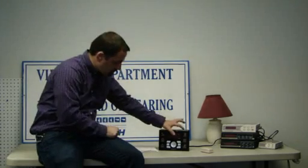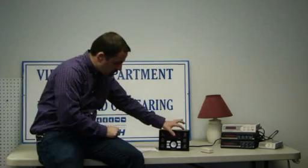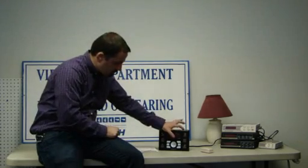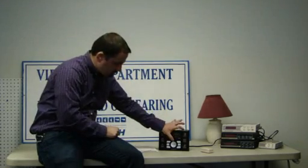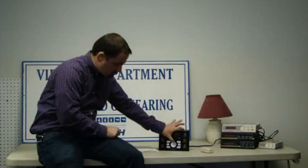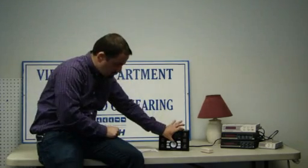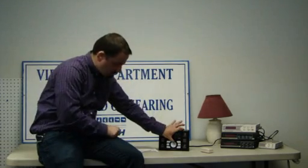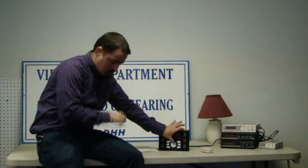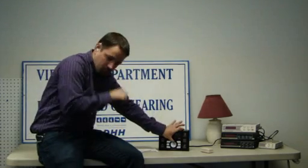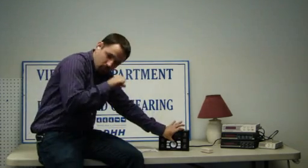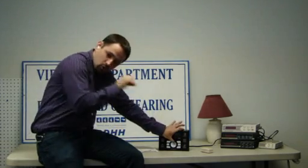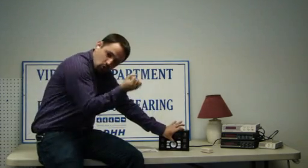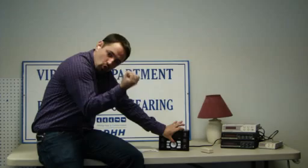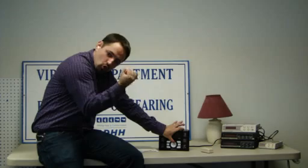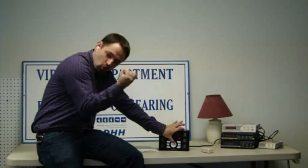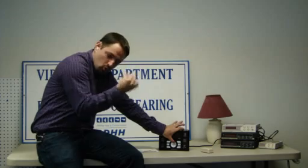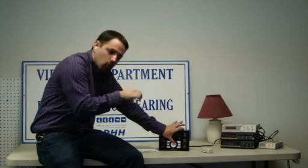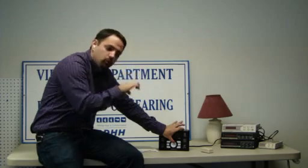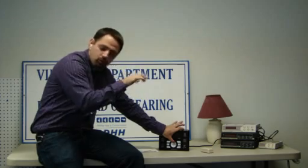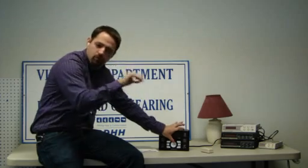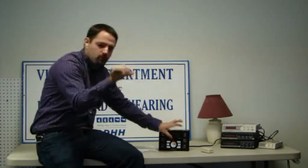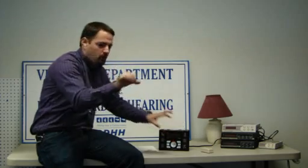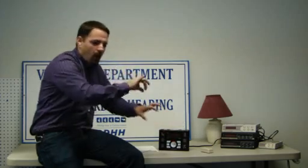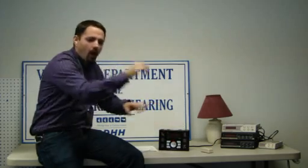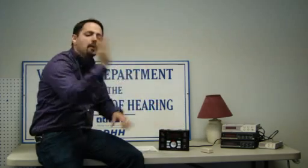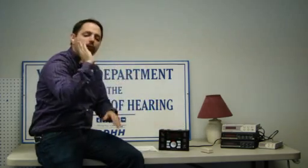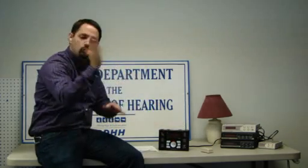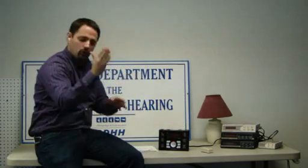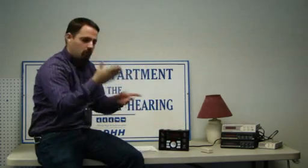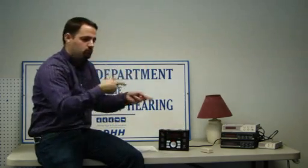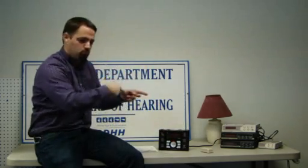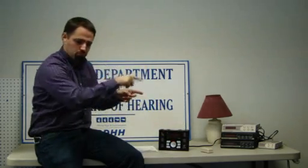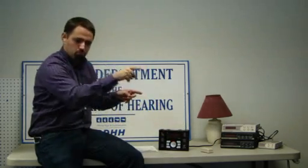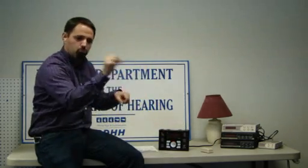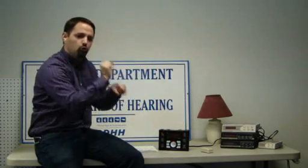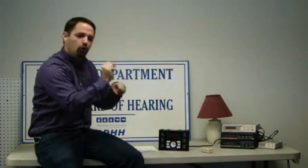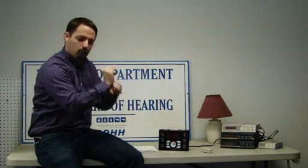press and hold the light/reset buttons